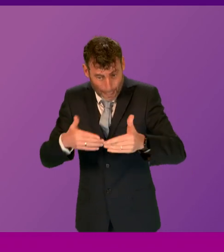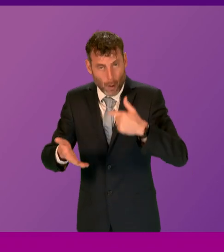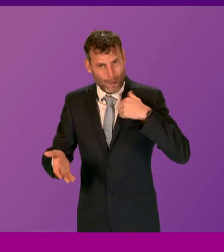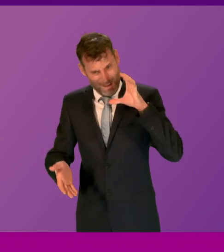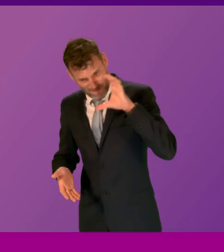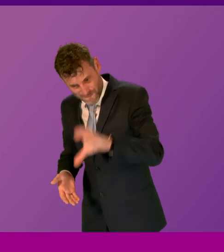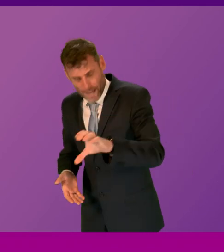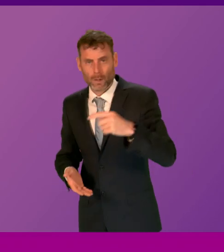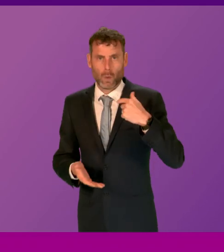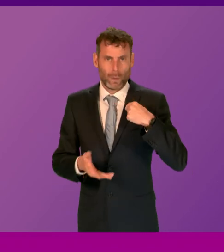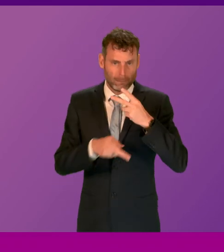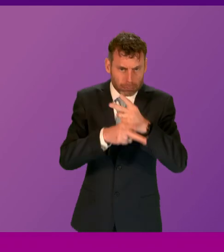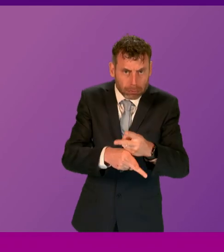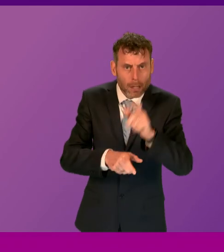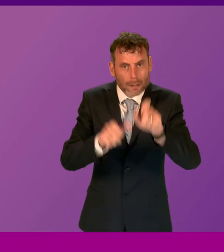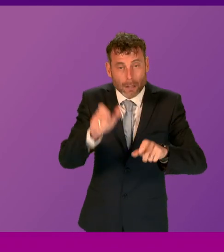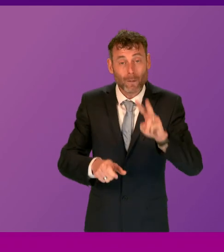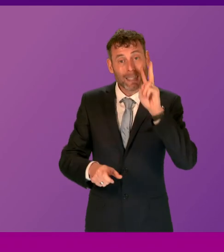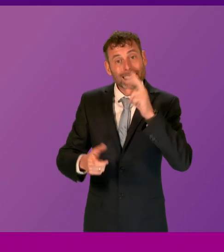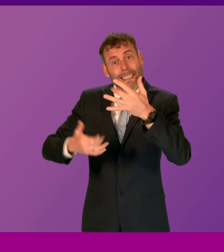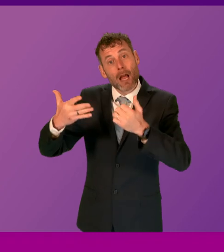I will look at the statistics that came out this week, which Douglas Ross referred to.